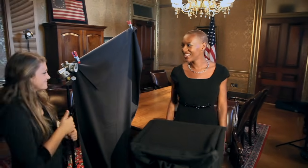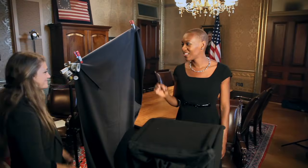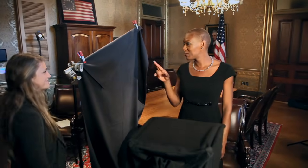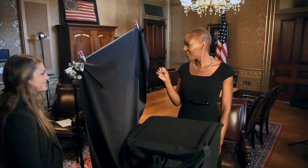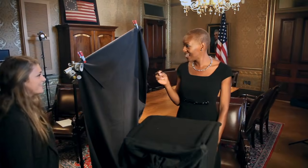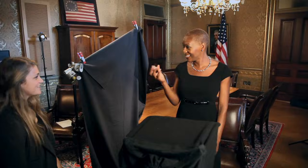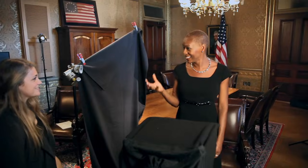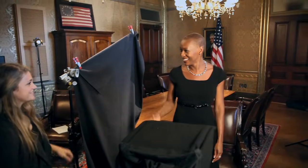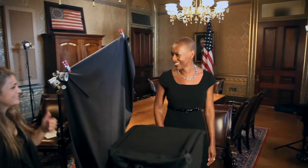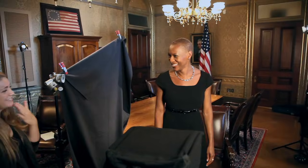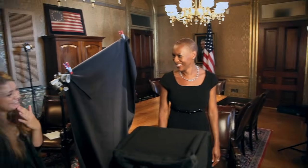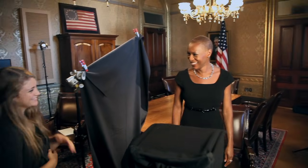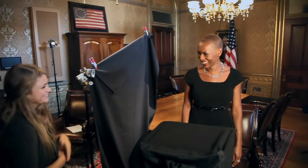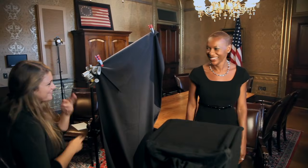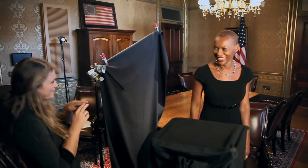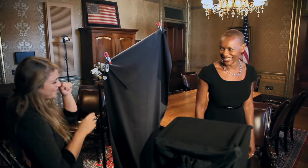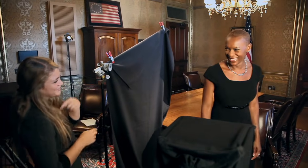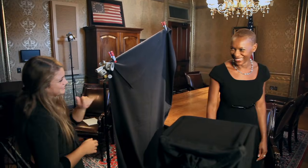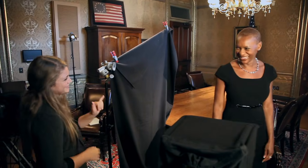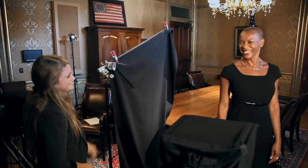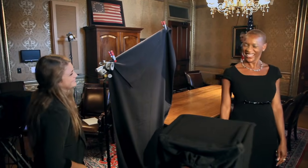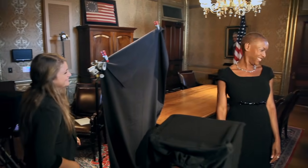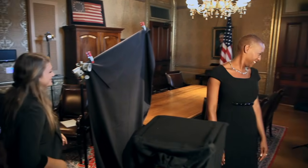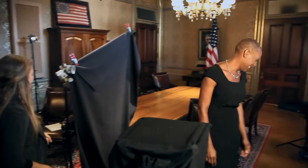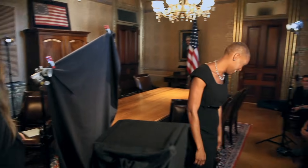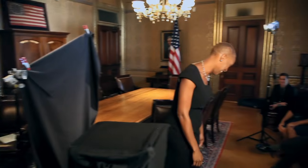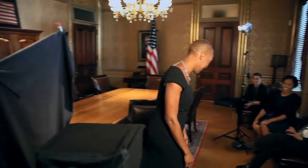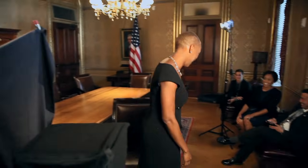That was fun! - Thanks. It was fun for me too.